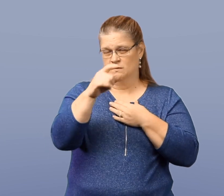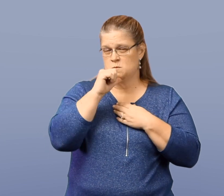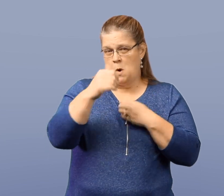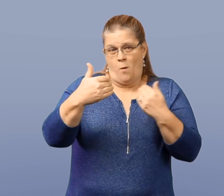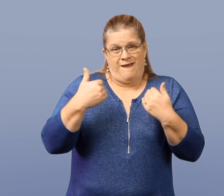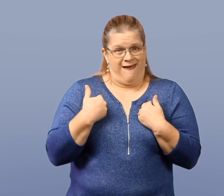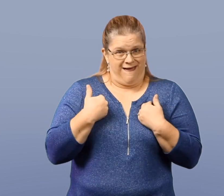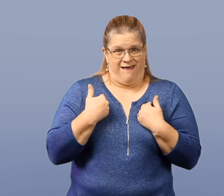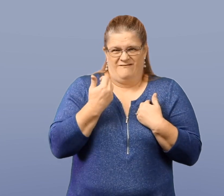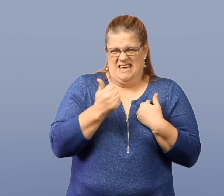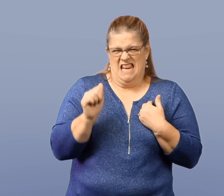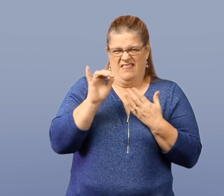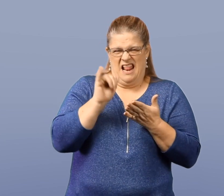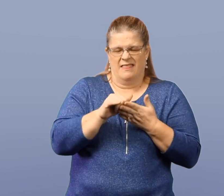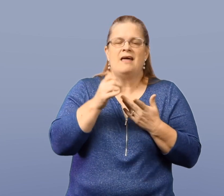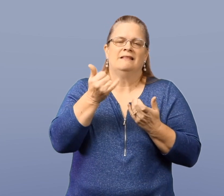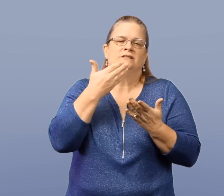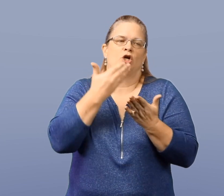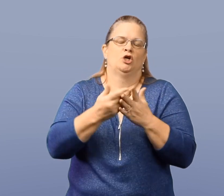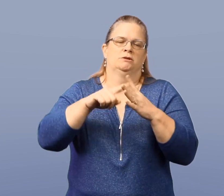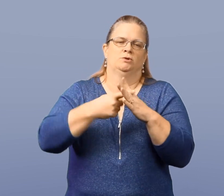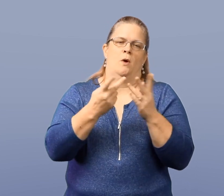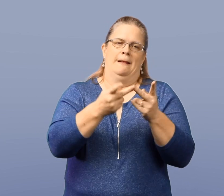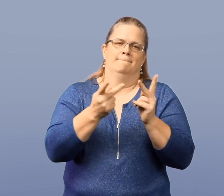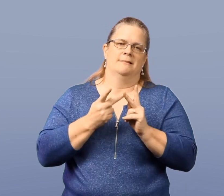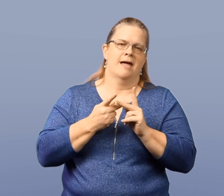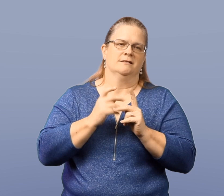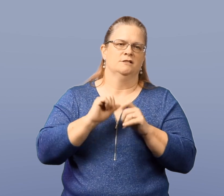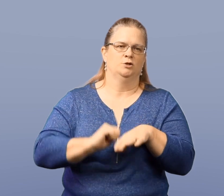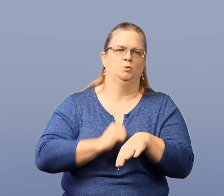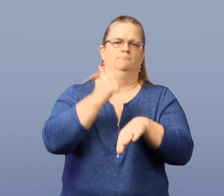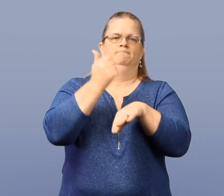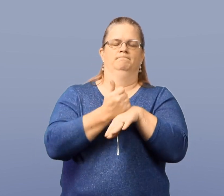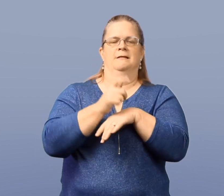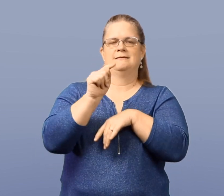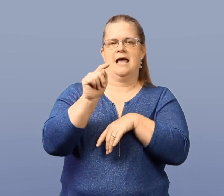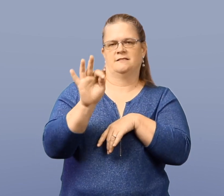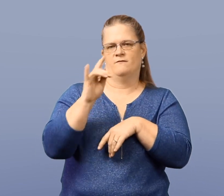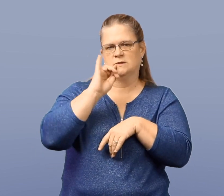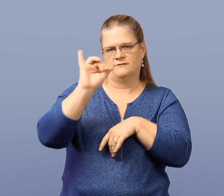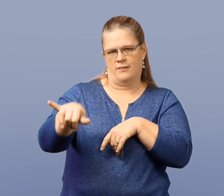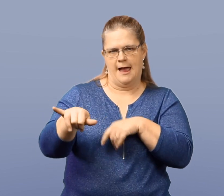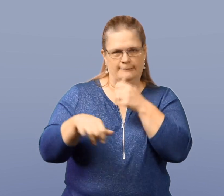If you do not have anything like that, that would be a good place to start establishing a task force.